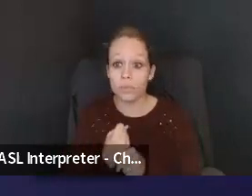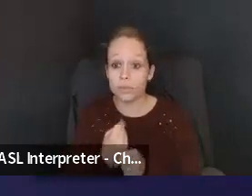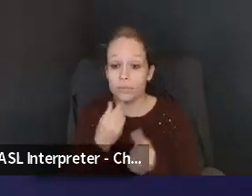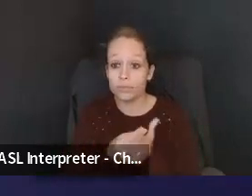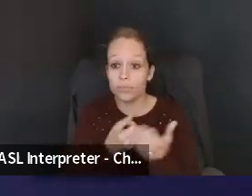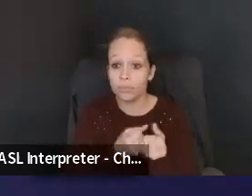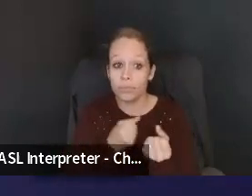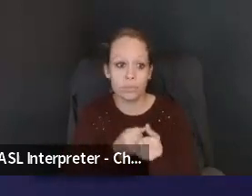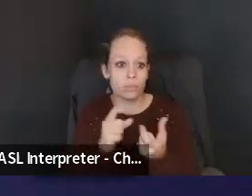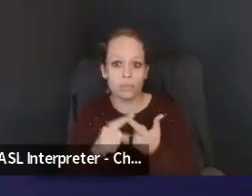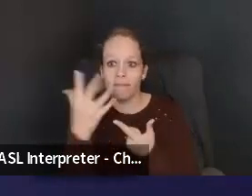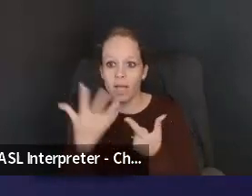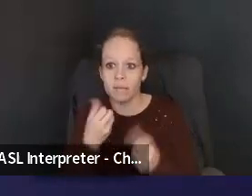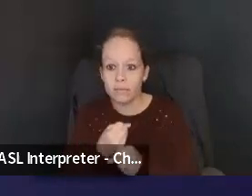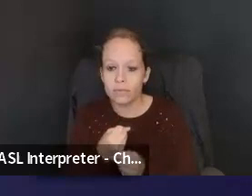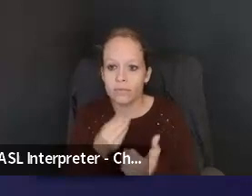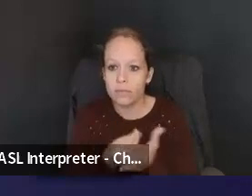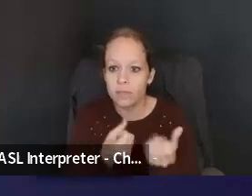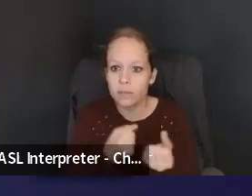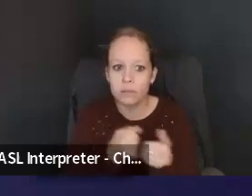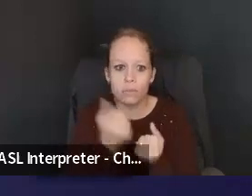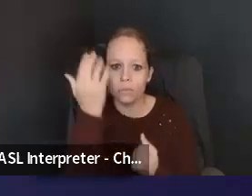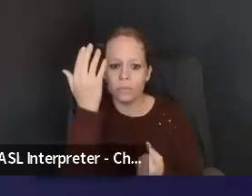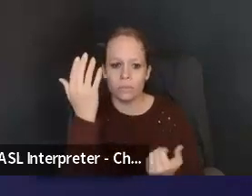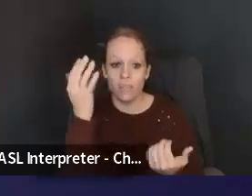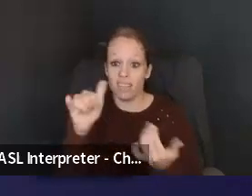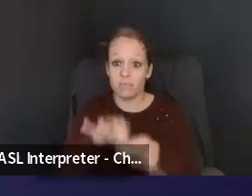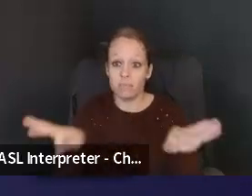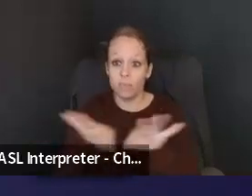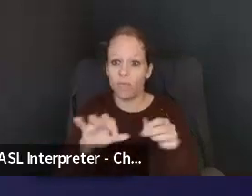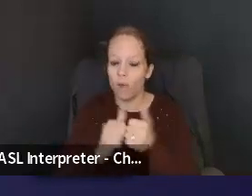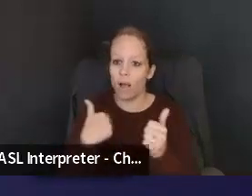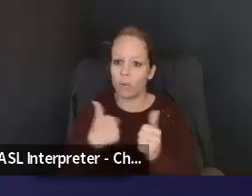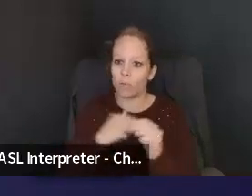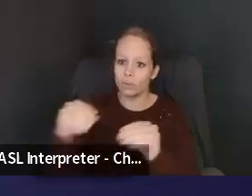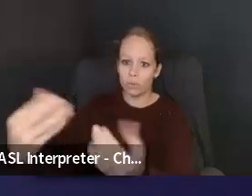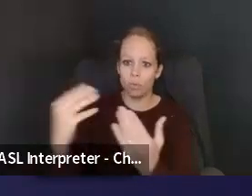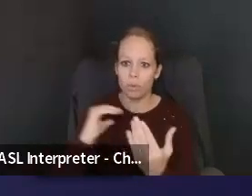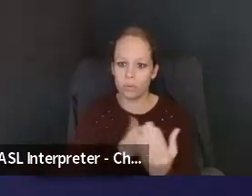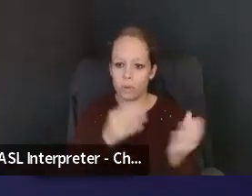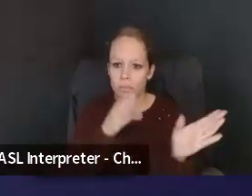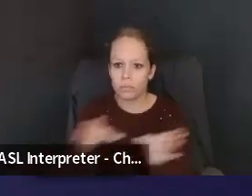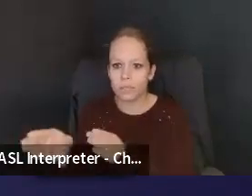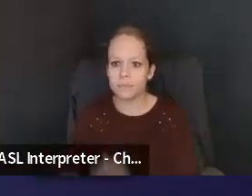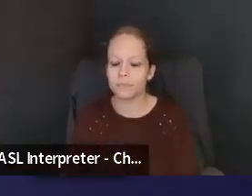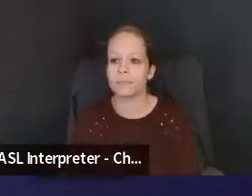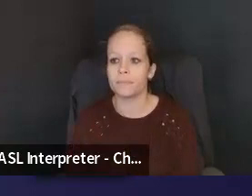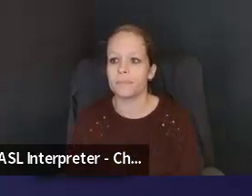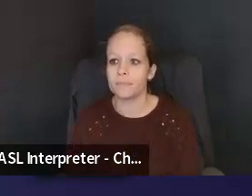five-year funded? That matters to how we propose what we're going to do. In this section, you also,